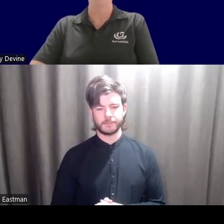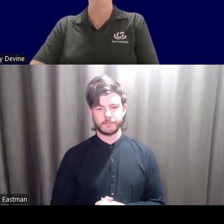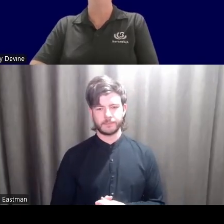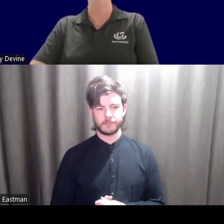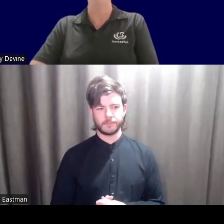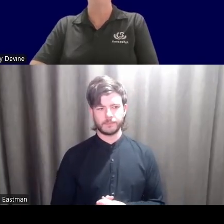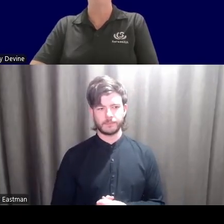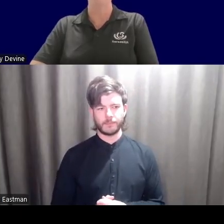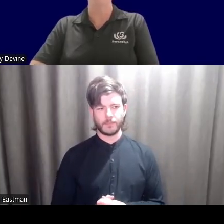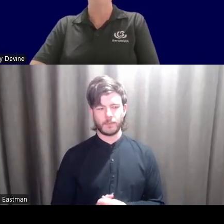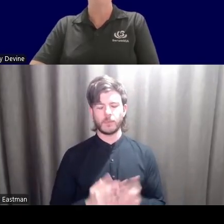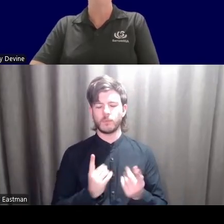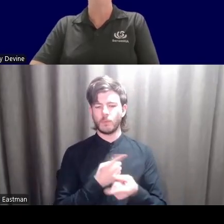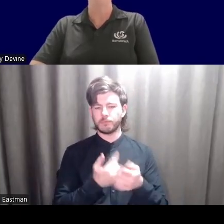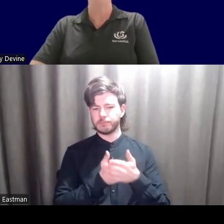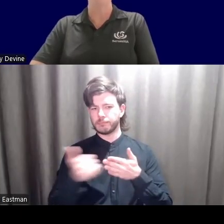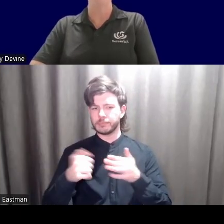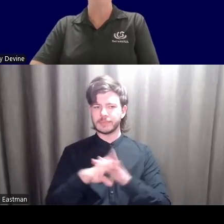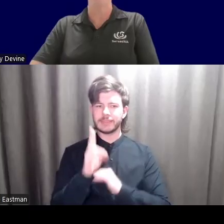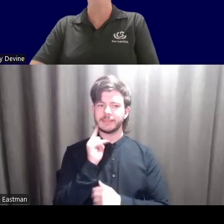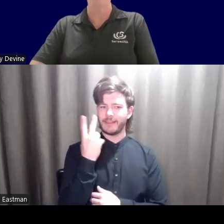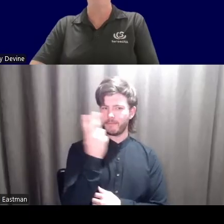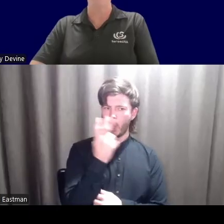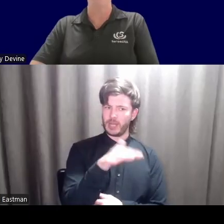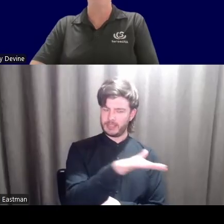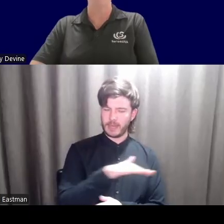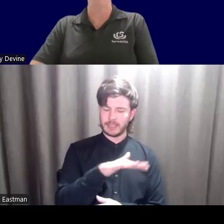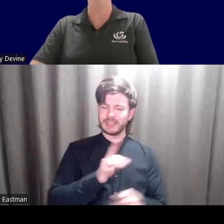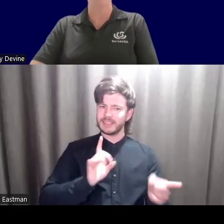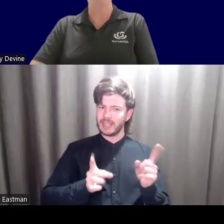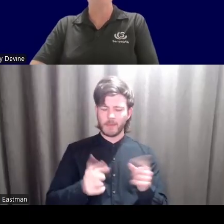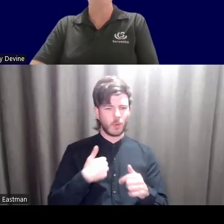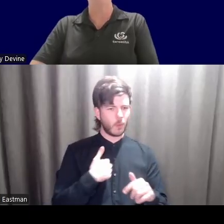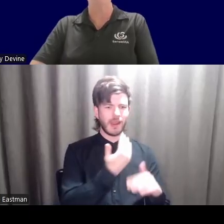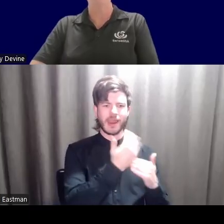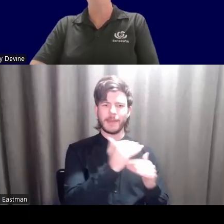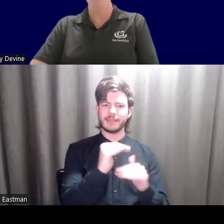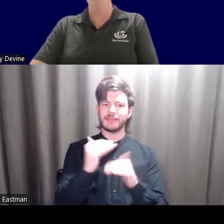we may intentionally limit environmental variation by maintaining consistent routines,